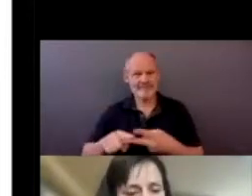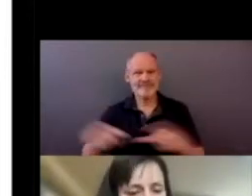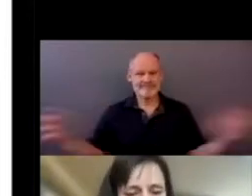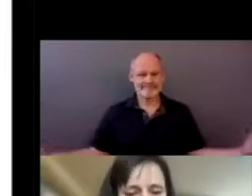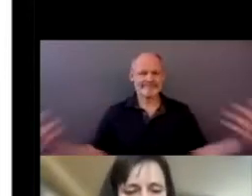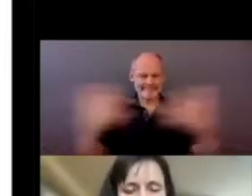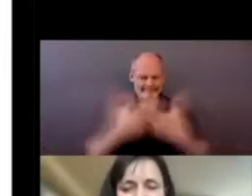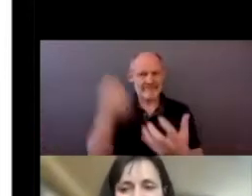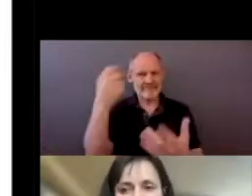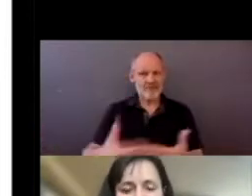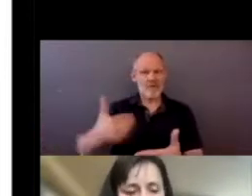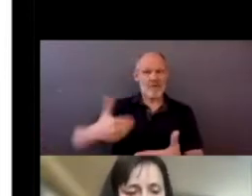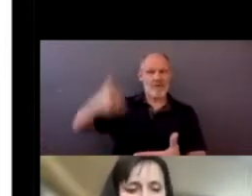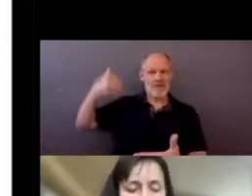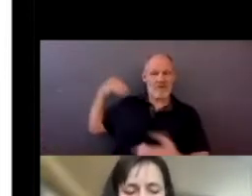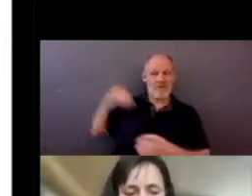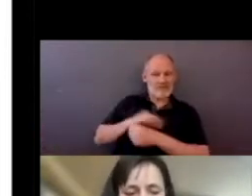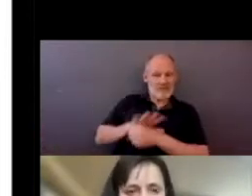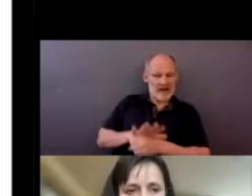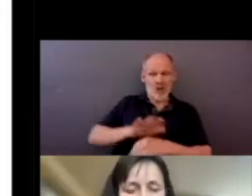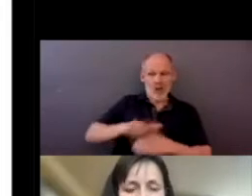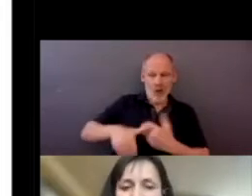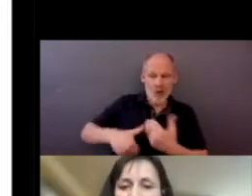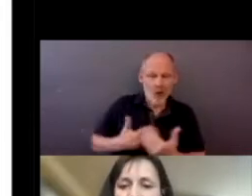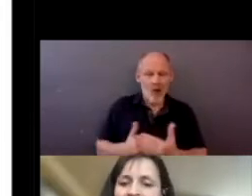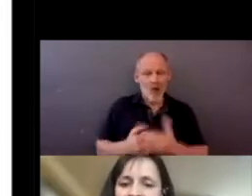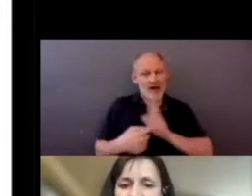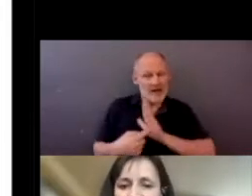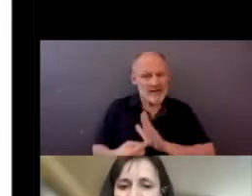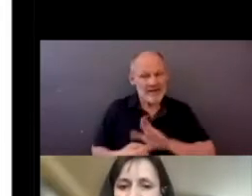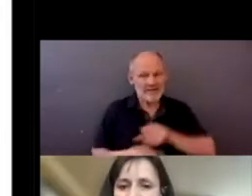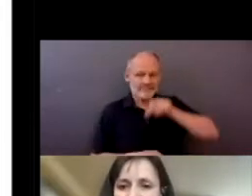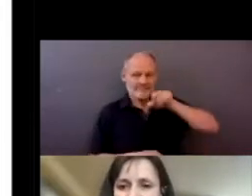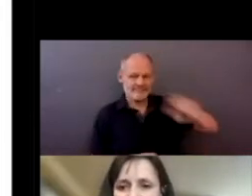100 percent held in the galleries. Next slide, please.